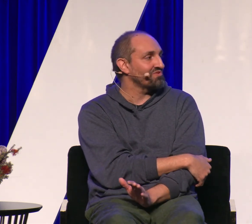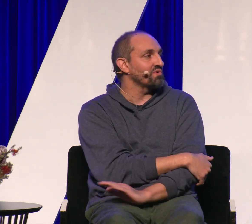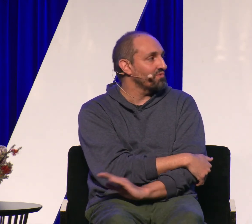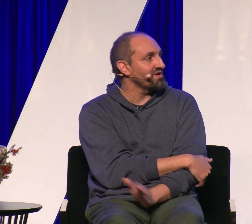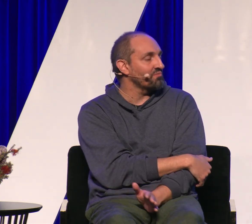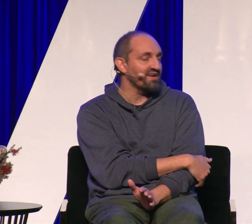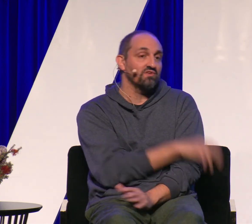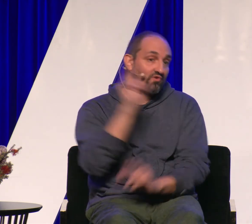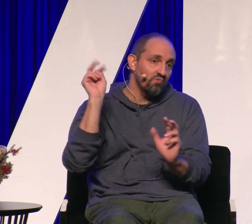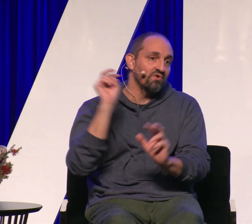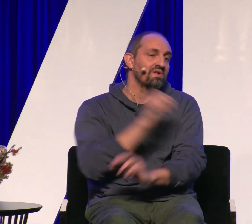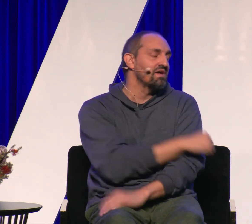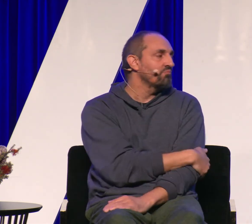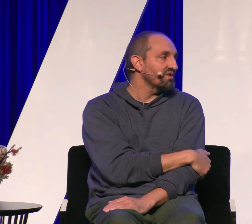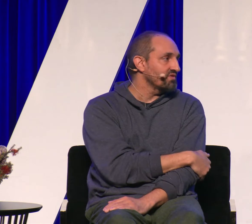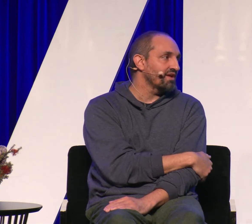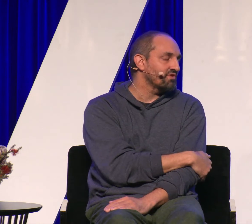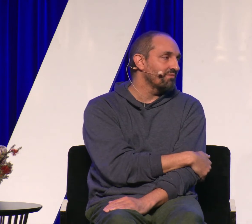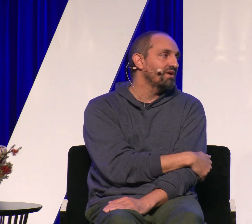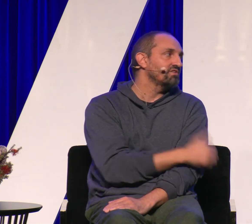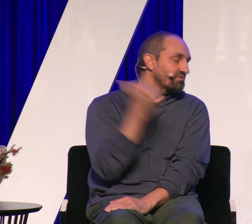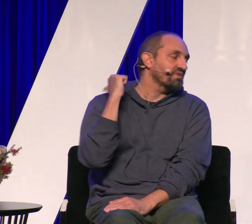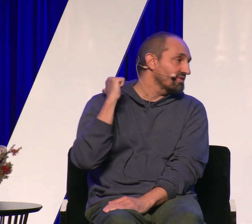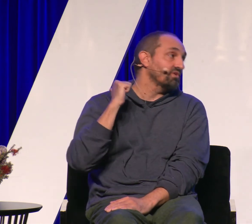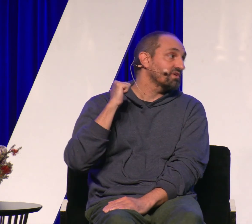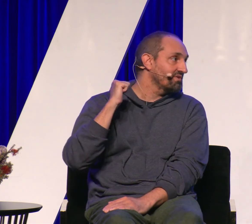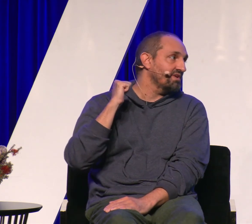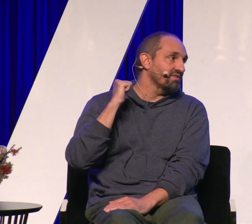We all wanna go back to normal, but at the same time, don't forget those communities.